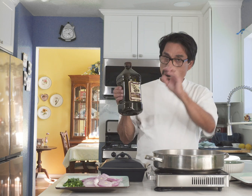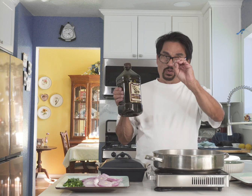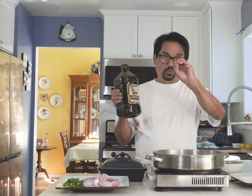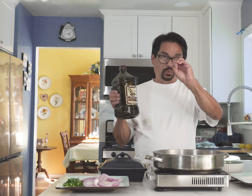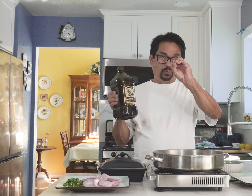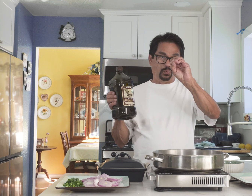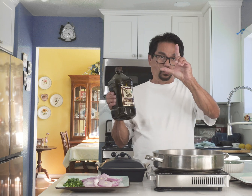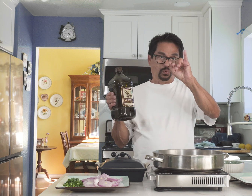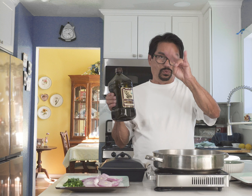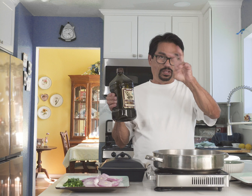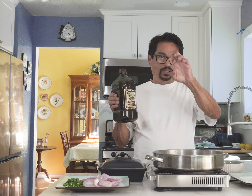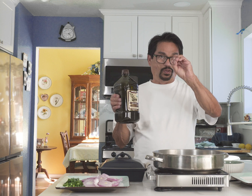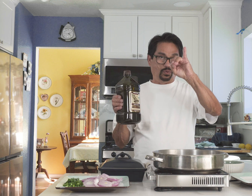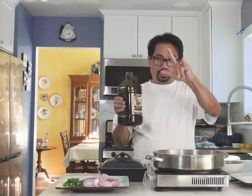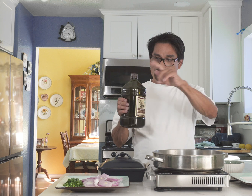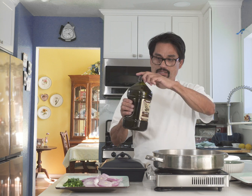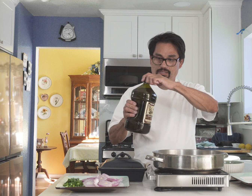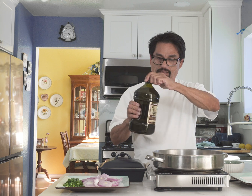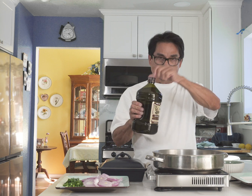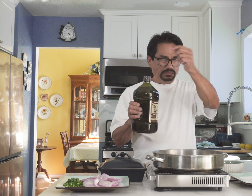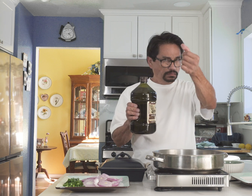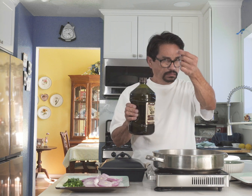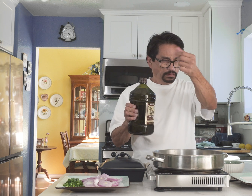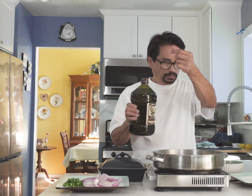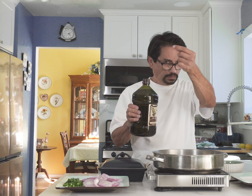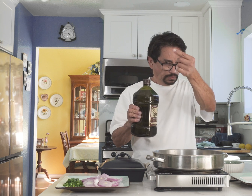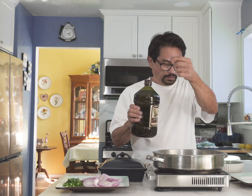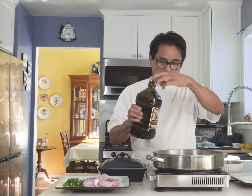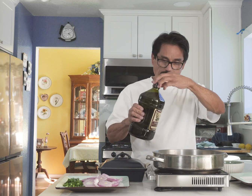Add a little bit of olive oil